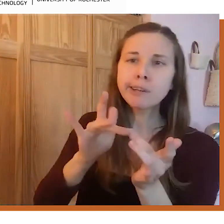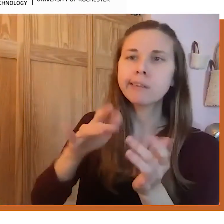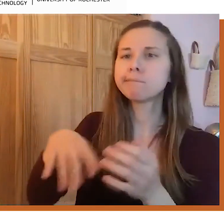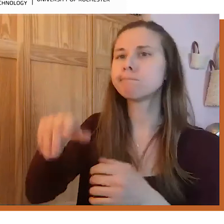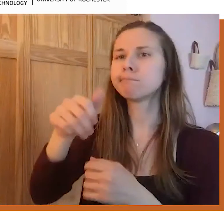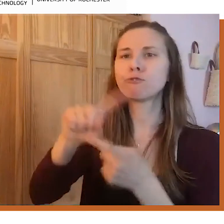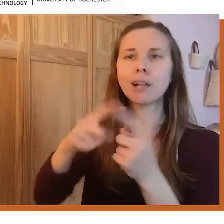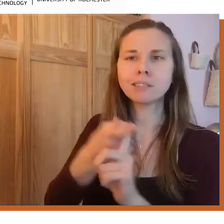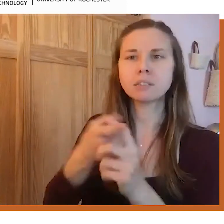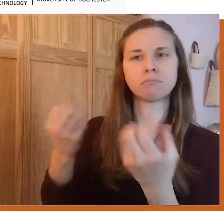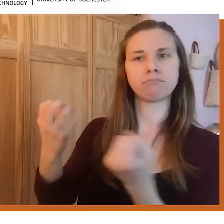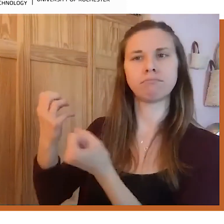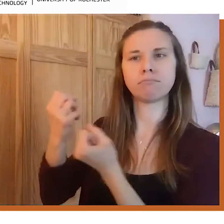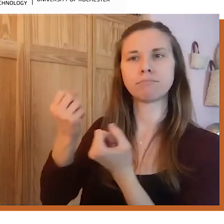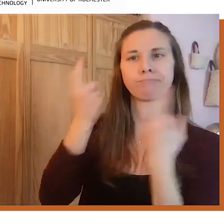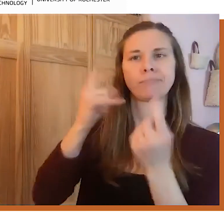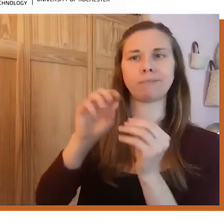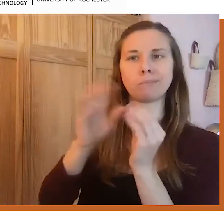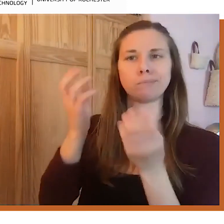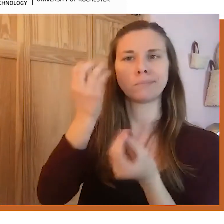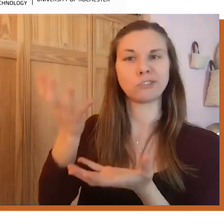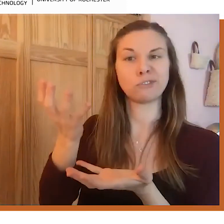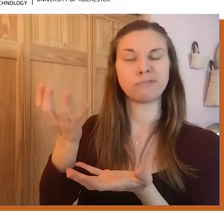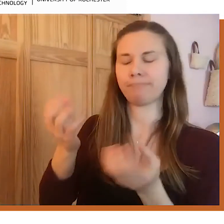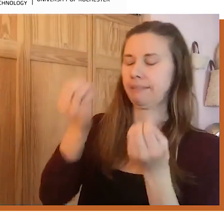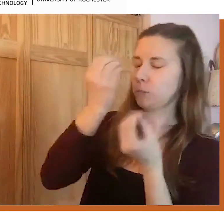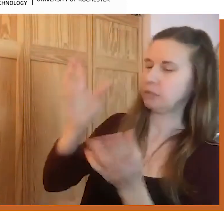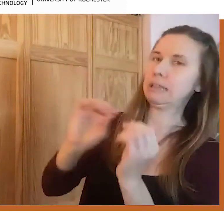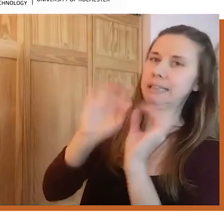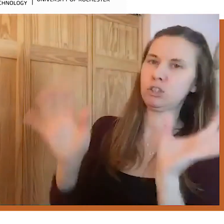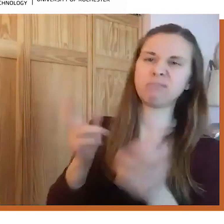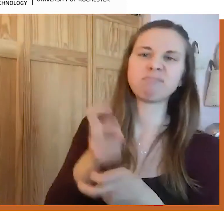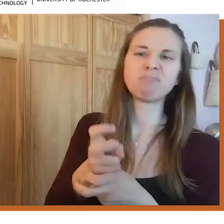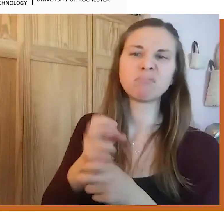or parents or whomever. It's important to get clear information...